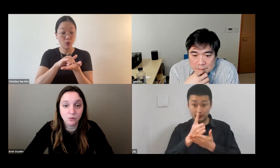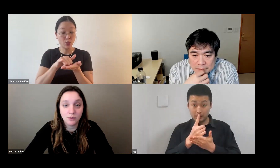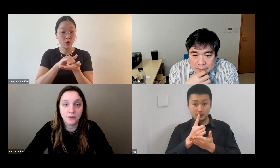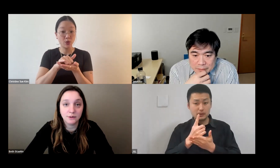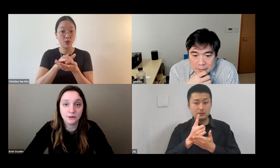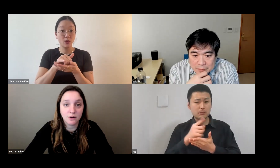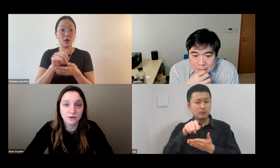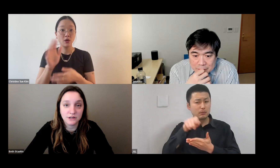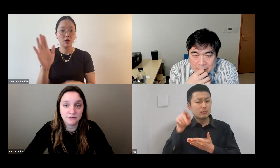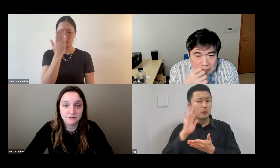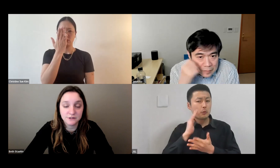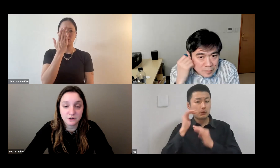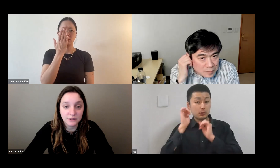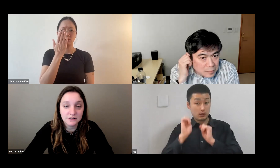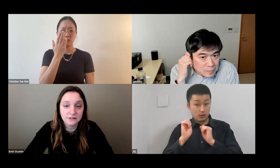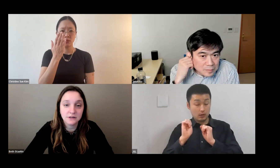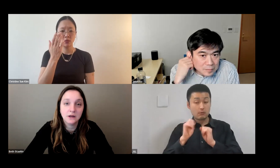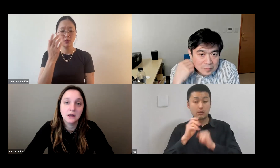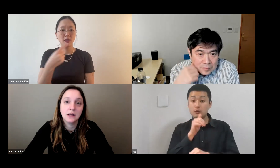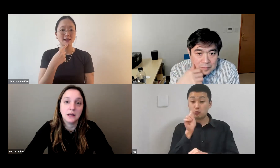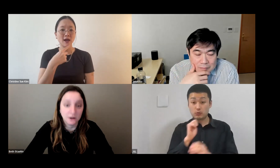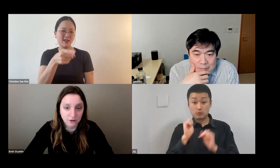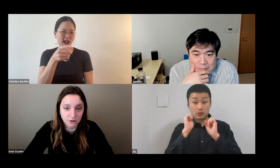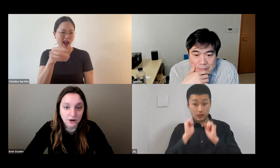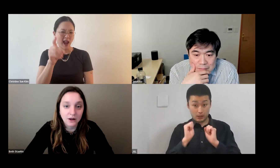where there were no other deaf students in New York.